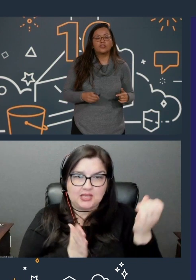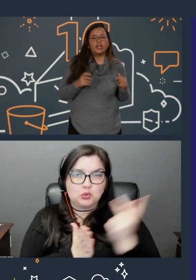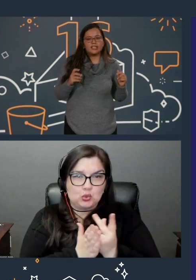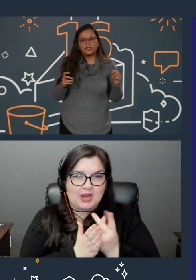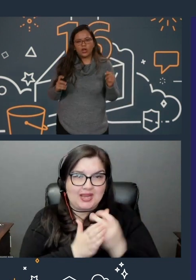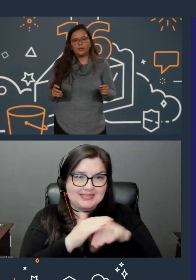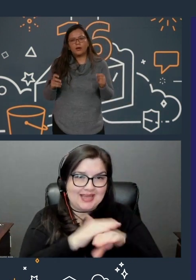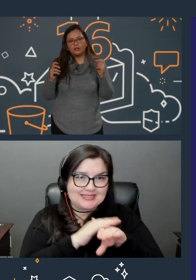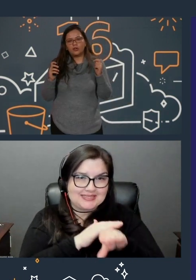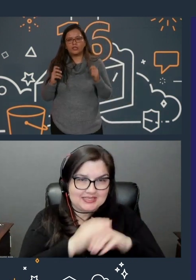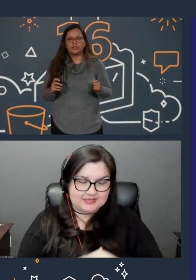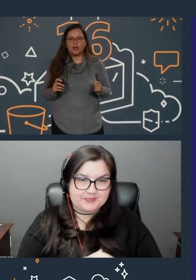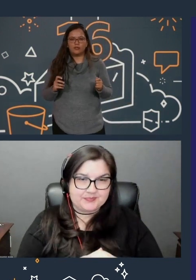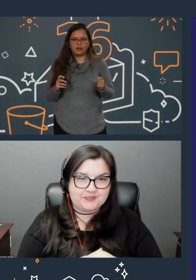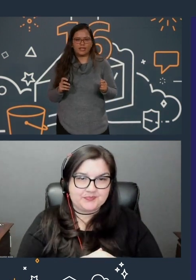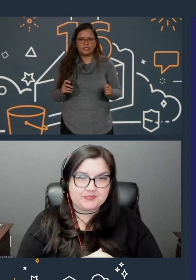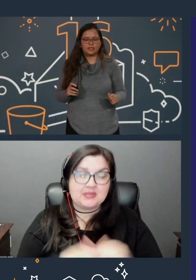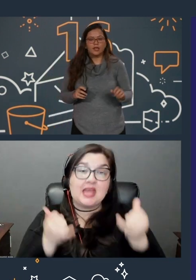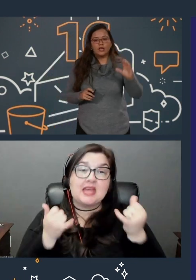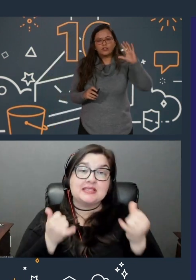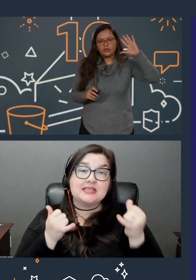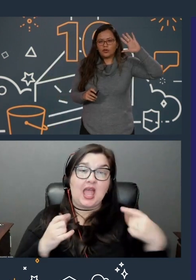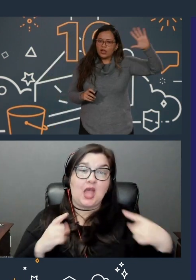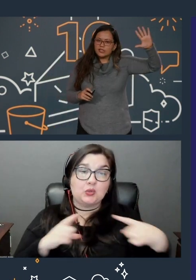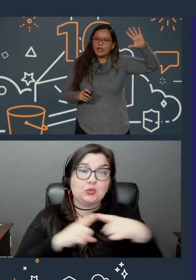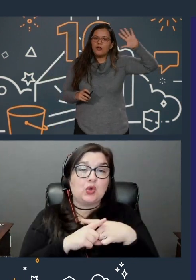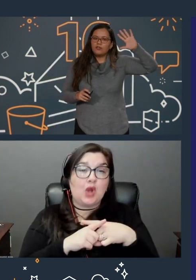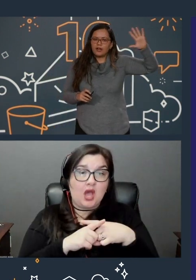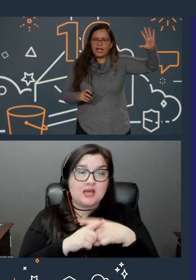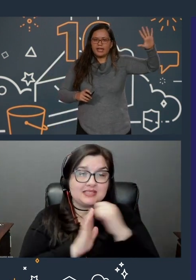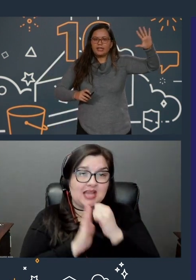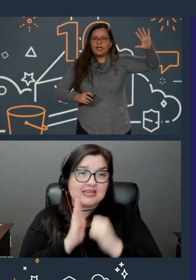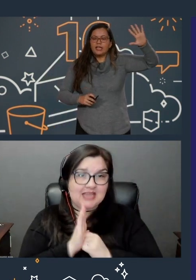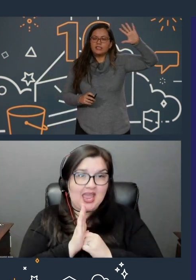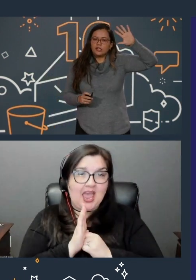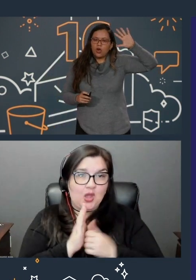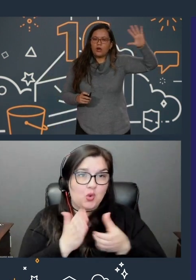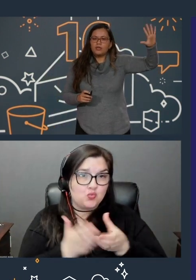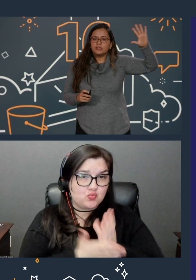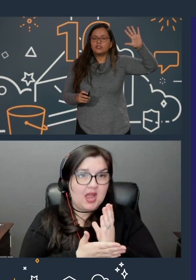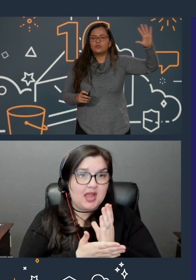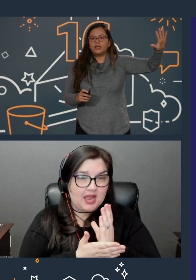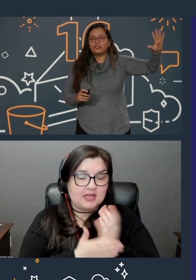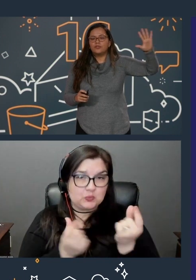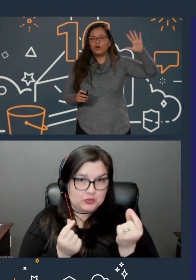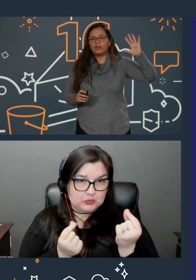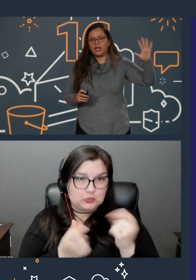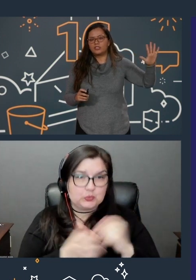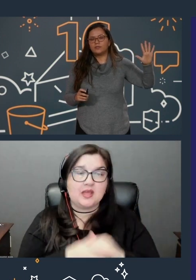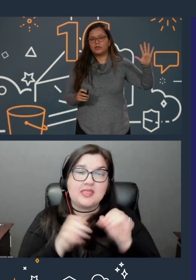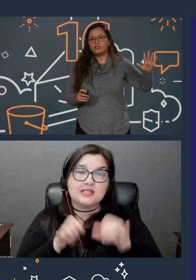So let's talk about cross account writes. So cross account write is a common situation for customers